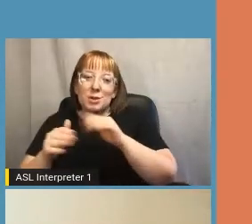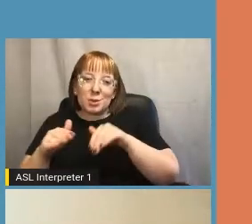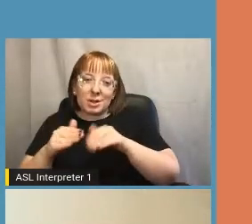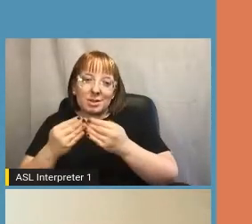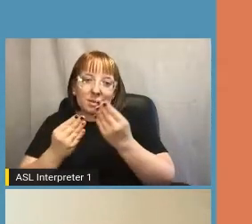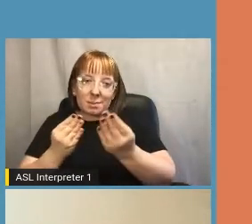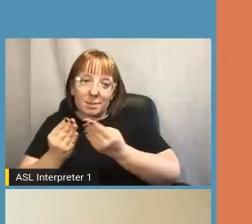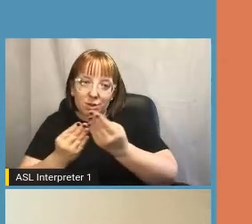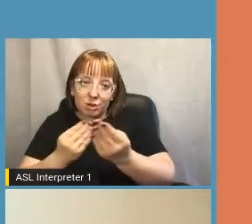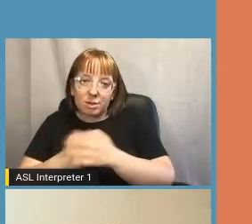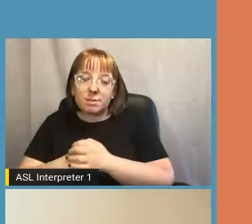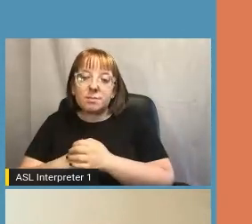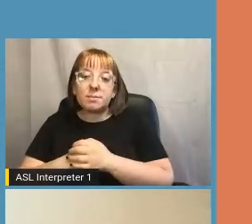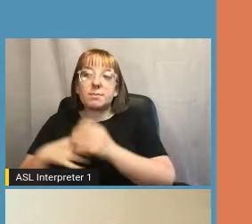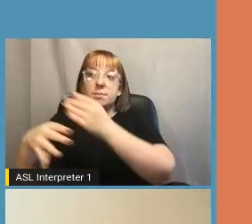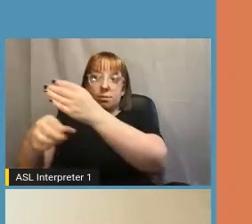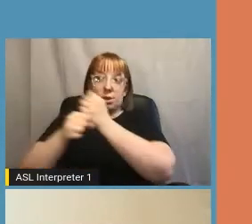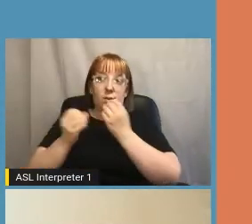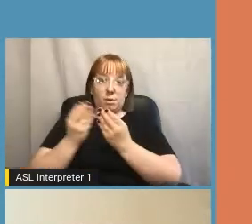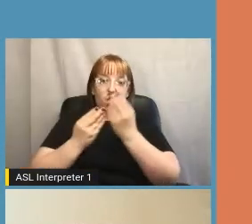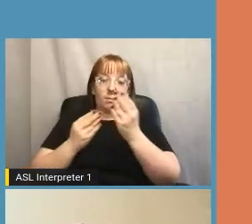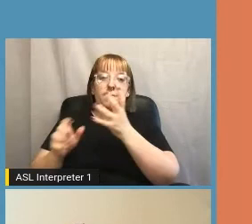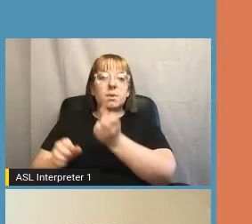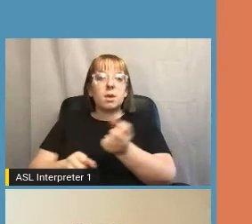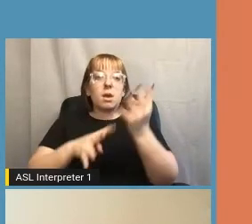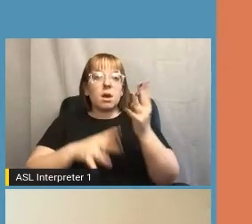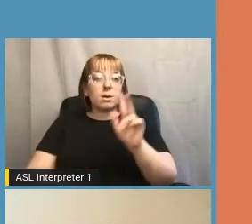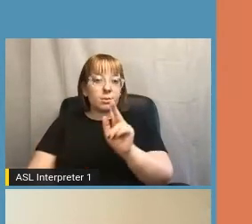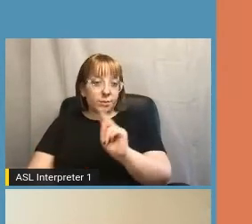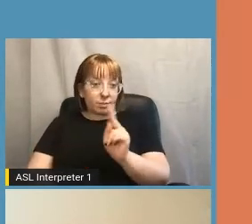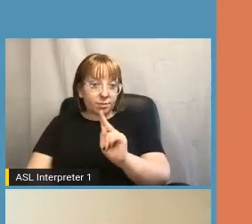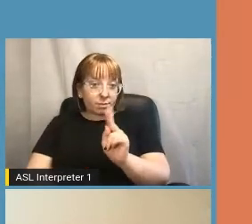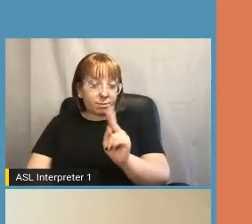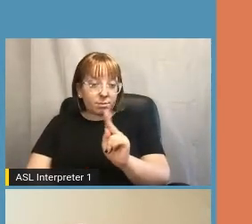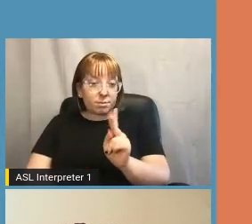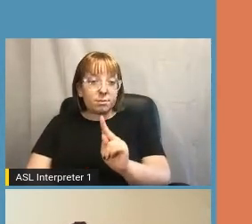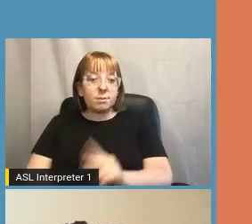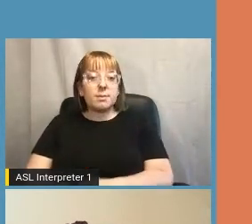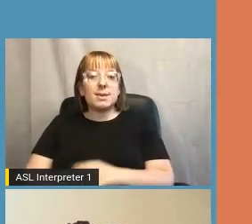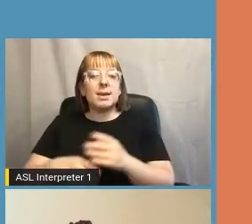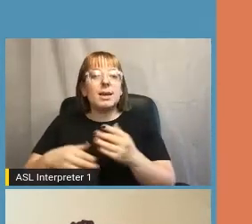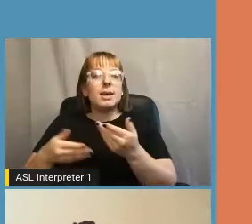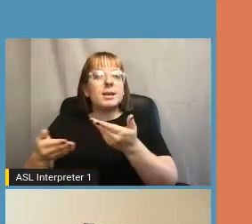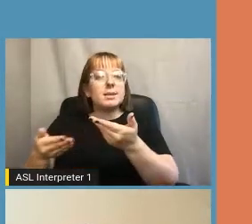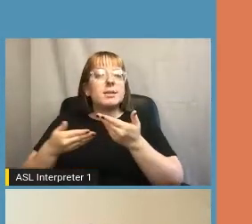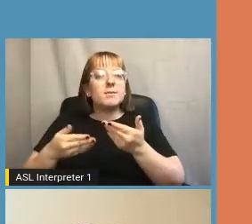the submissions you upload it to const matrix it gives you kind of a limit to how big the images